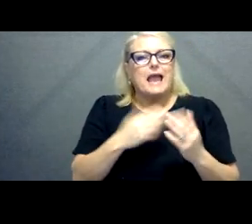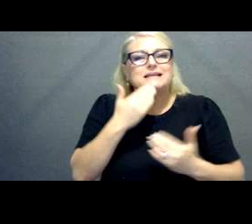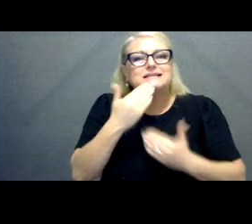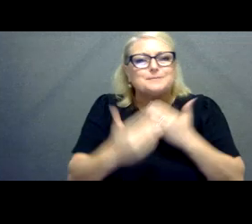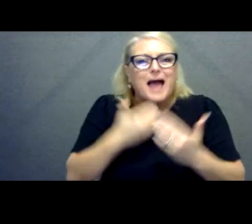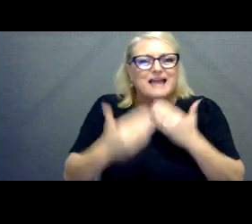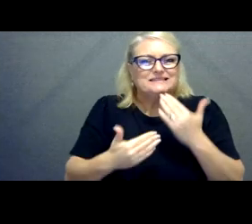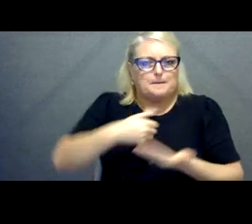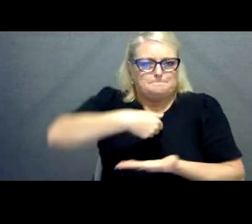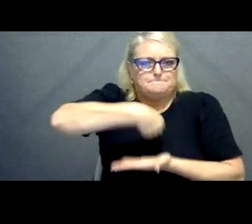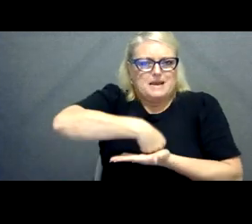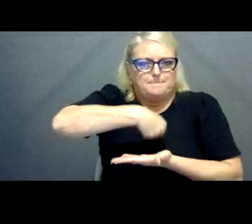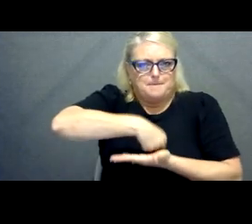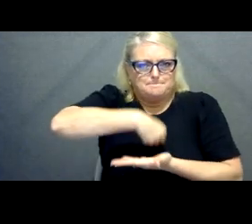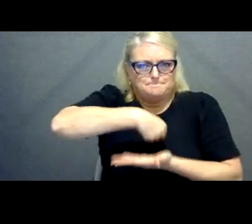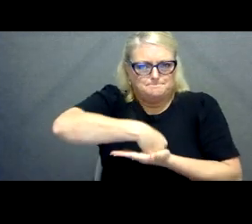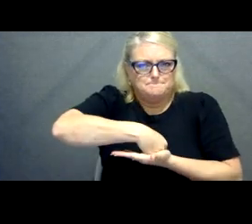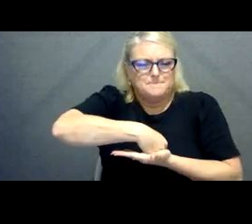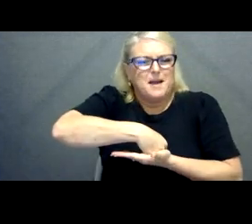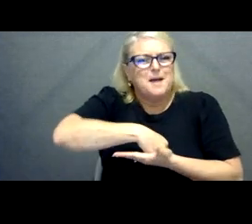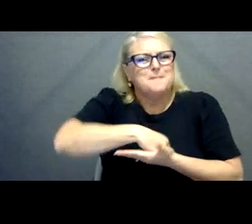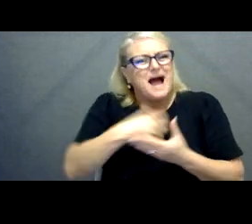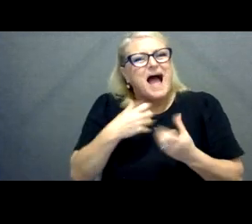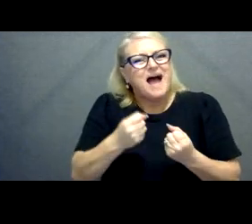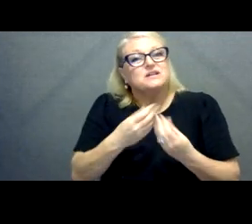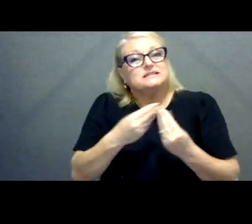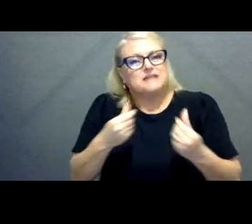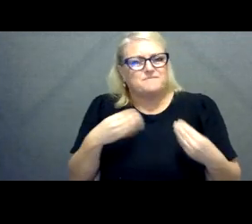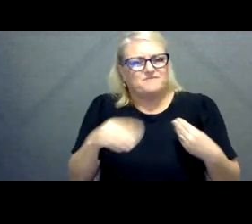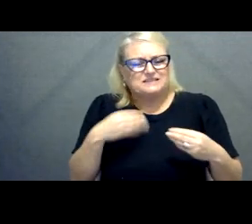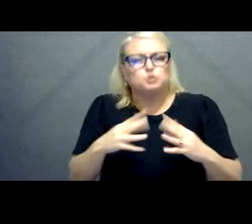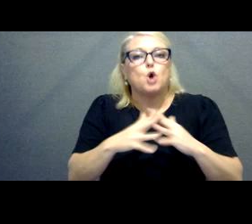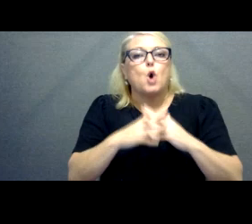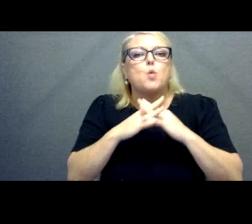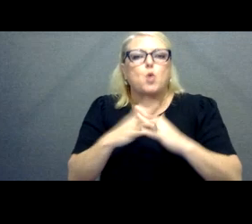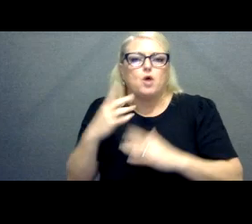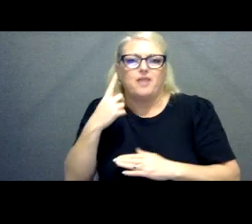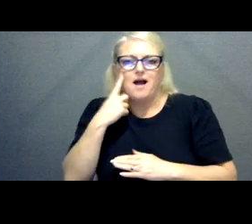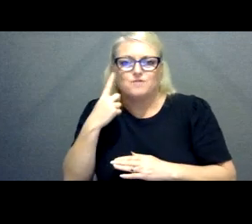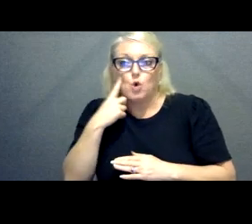document to read so if you are someone who does legal aid work I definitely encourage you to have